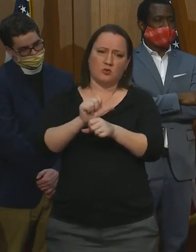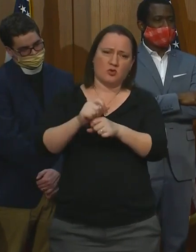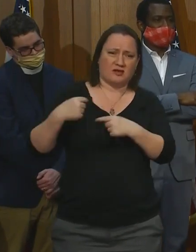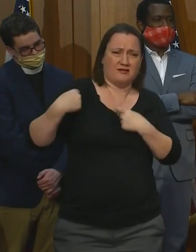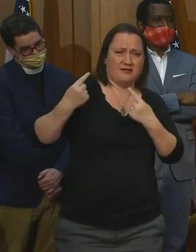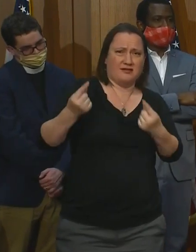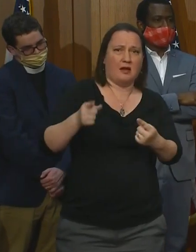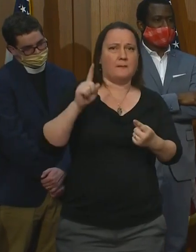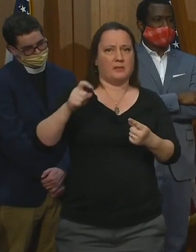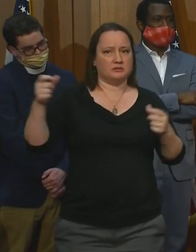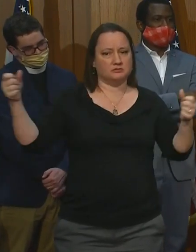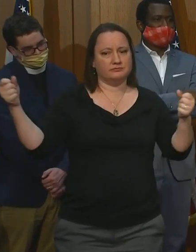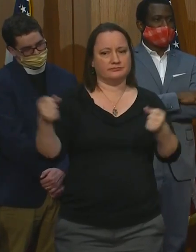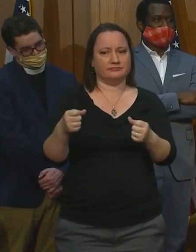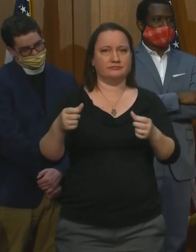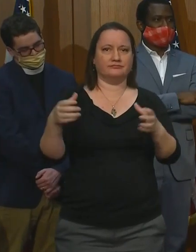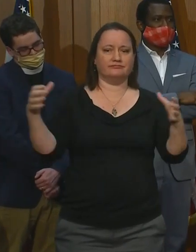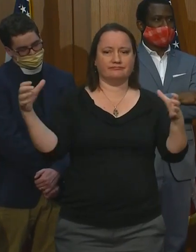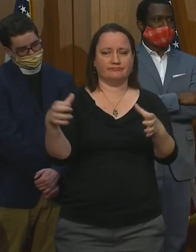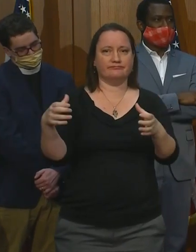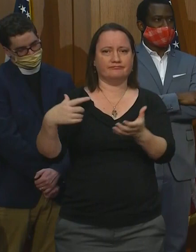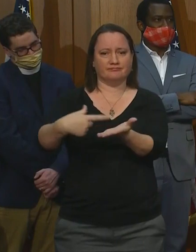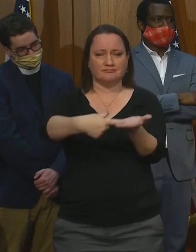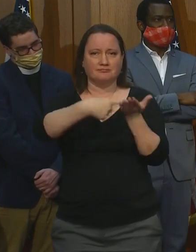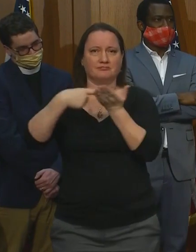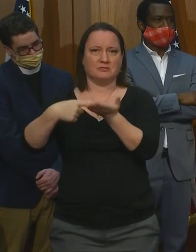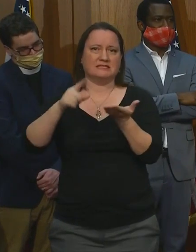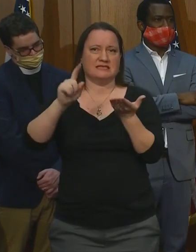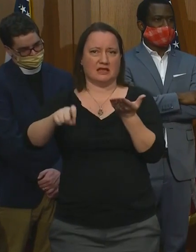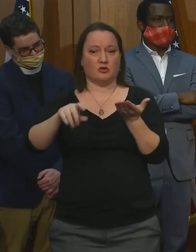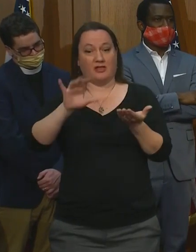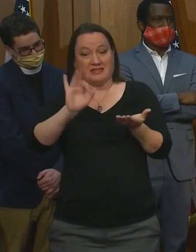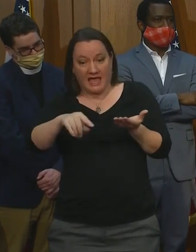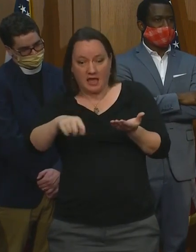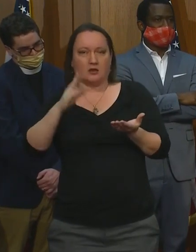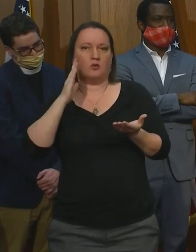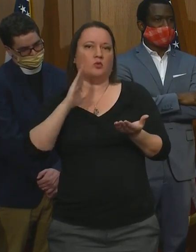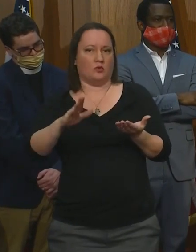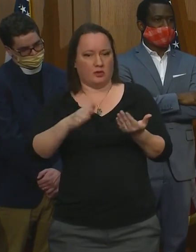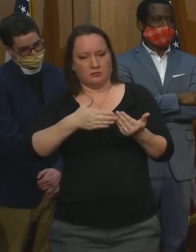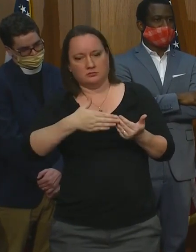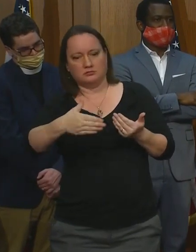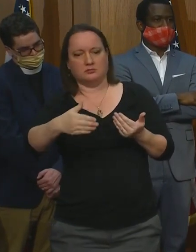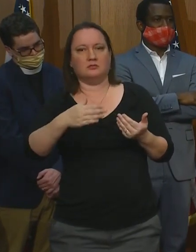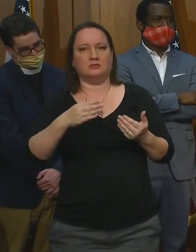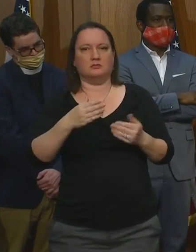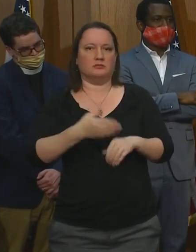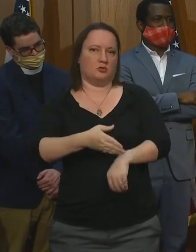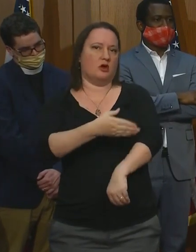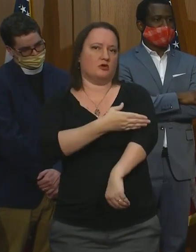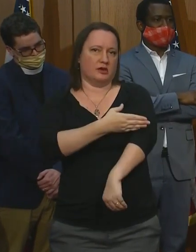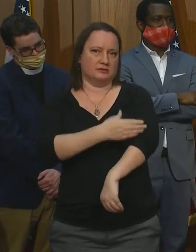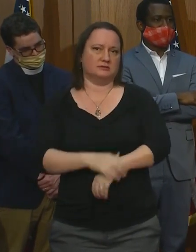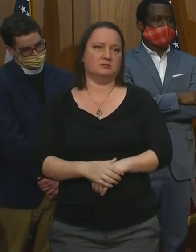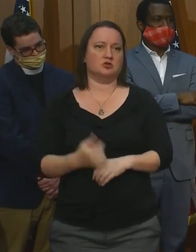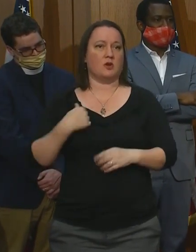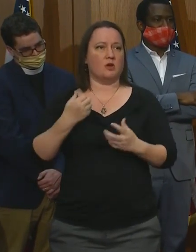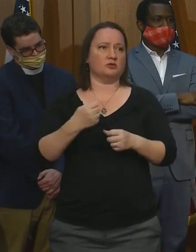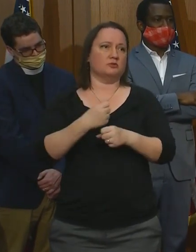ORGANIZE THEIR COMMUNITIES WE WILL NOT BE ABLE TO MOVE FORWARD FOR PROGRESS. AND SO I